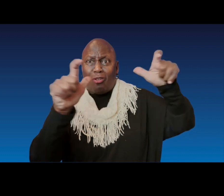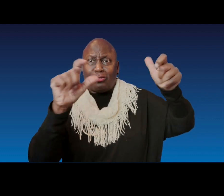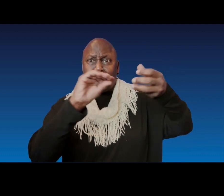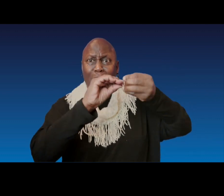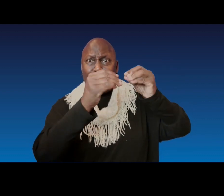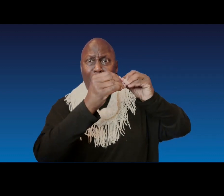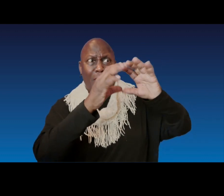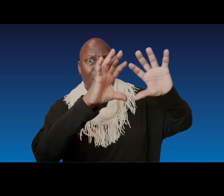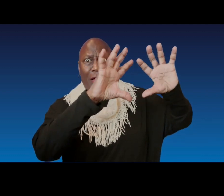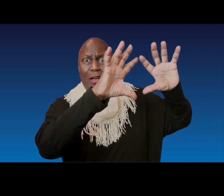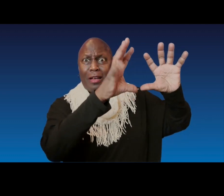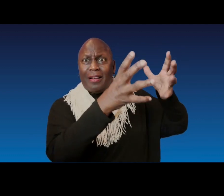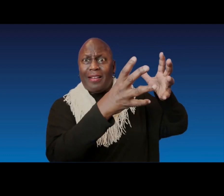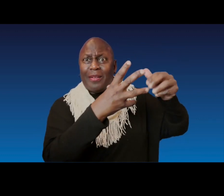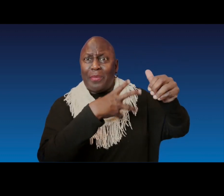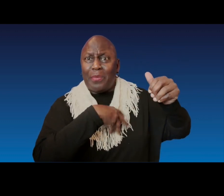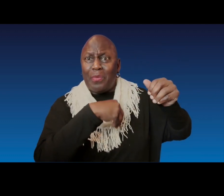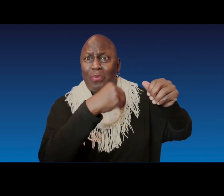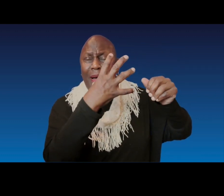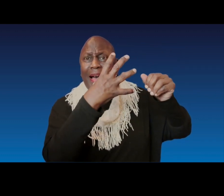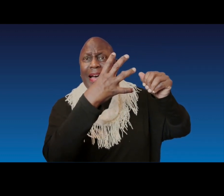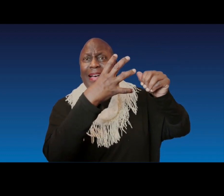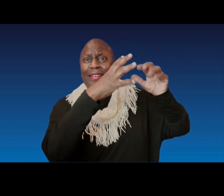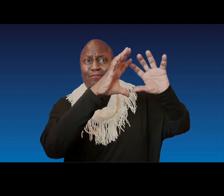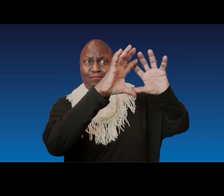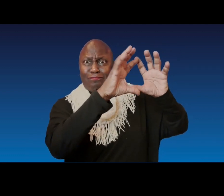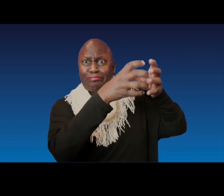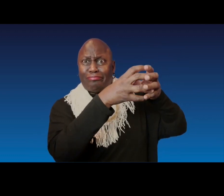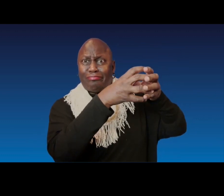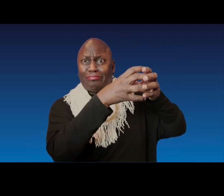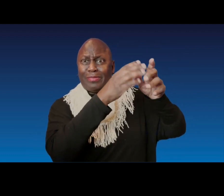That distinct separation between the large number of white people